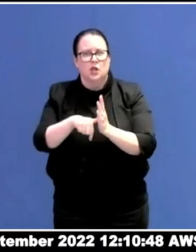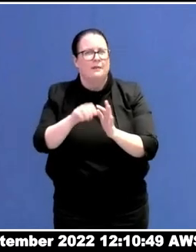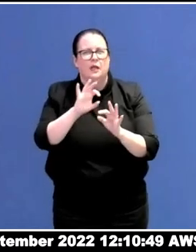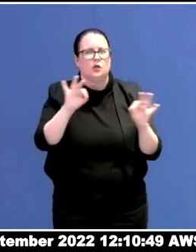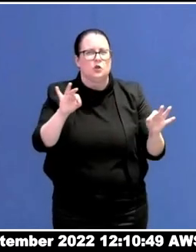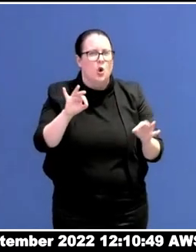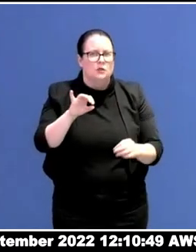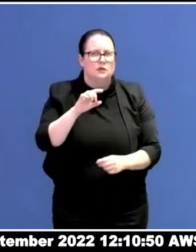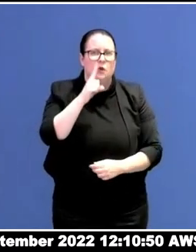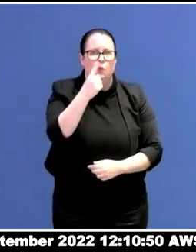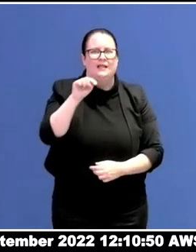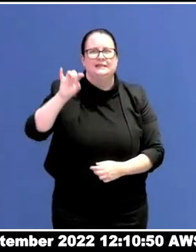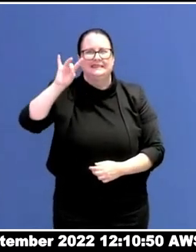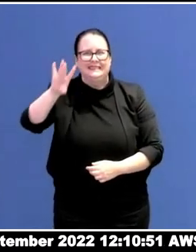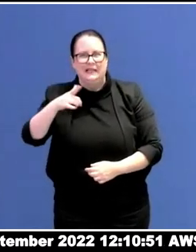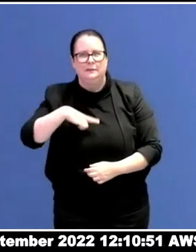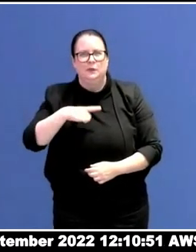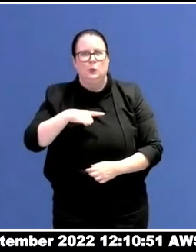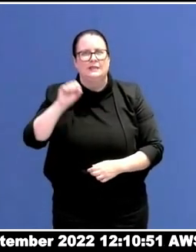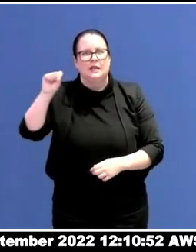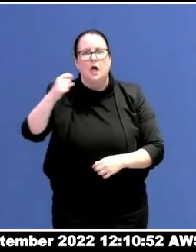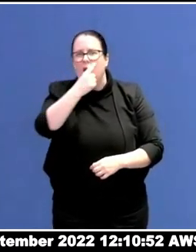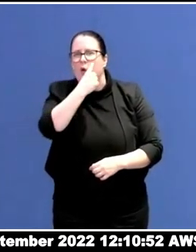because of time constraints of one of our witnesses in the last panel.